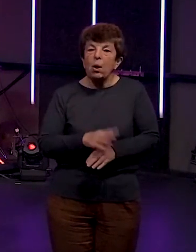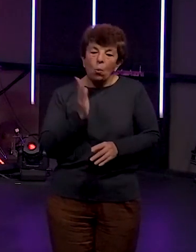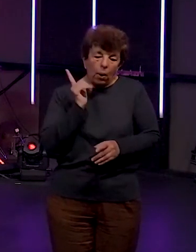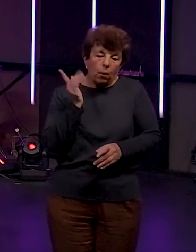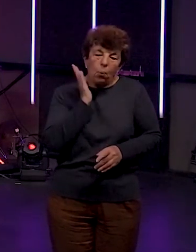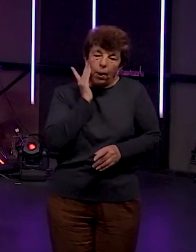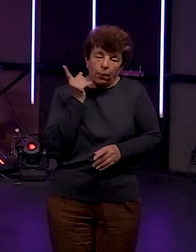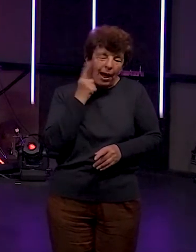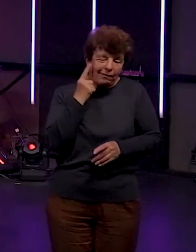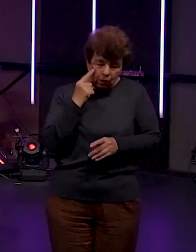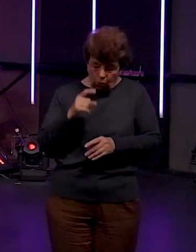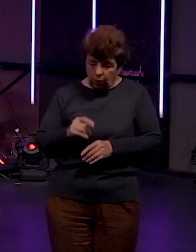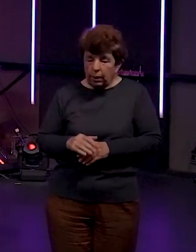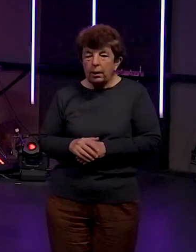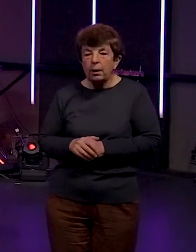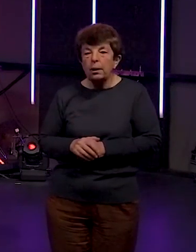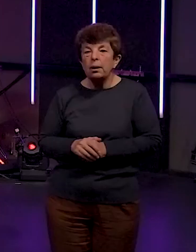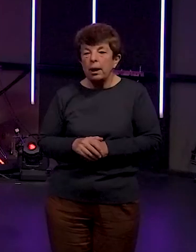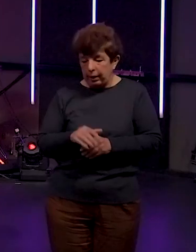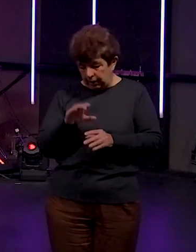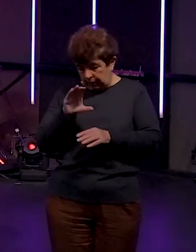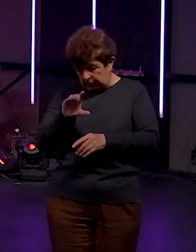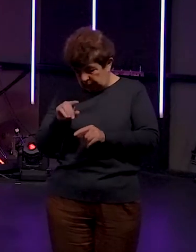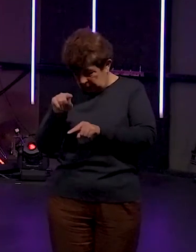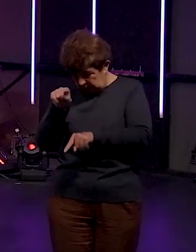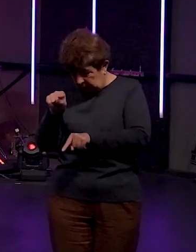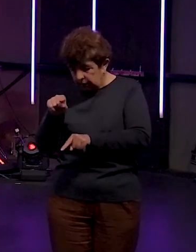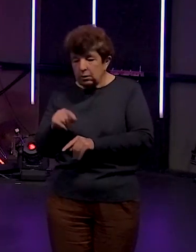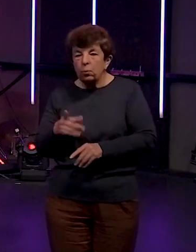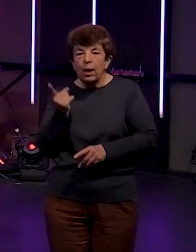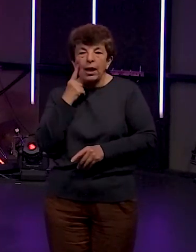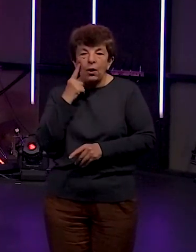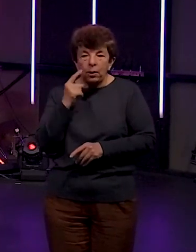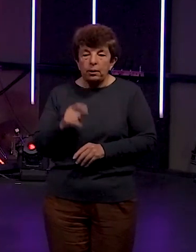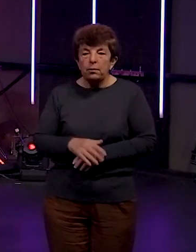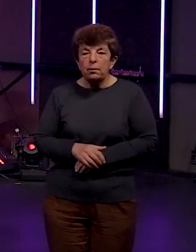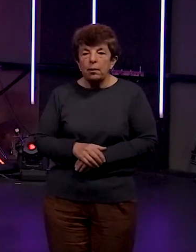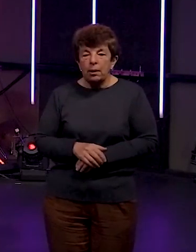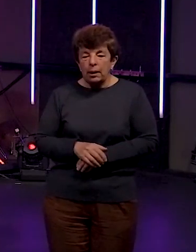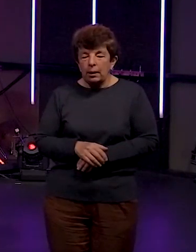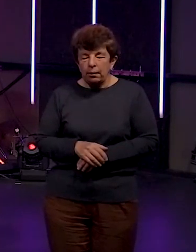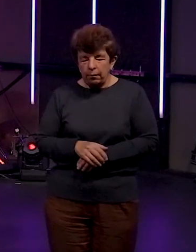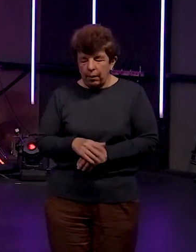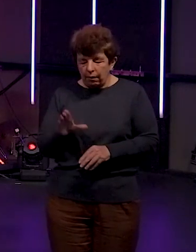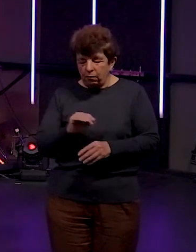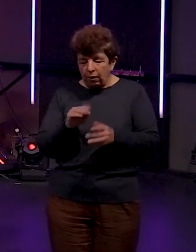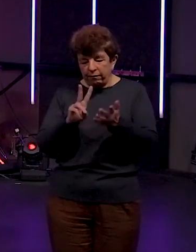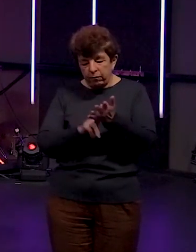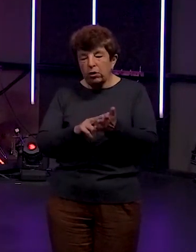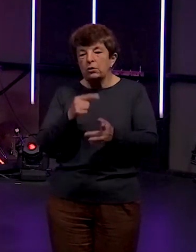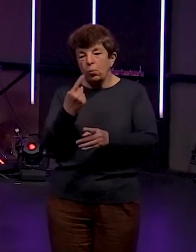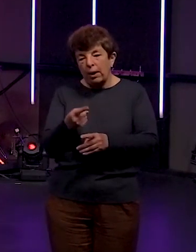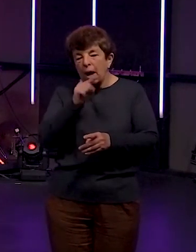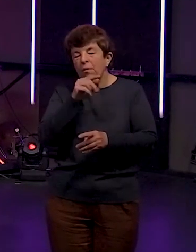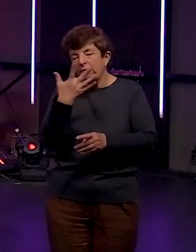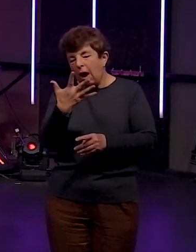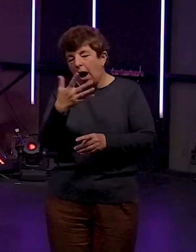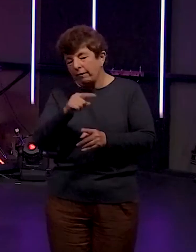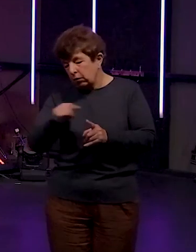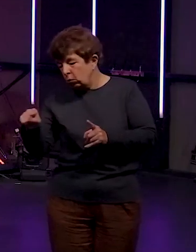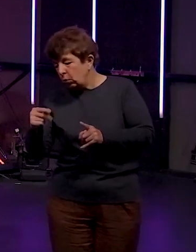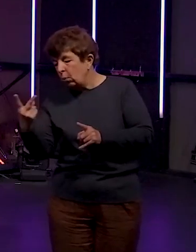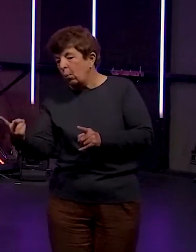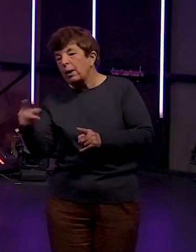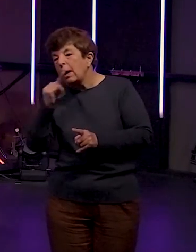the section that we are looking at today from verses 105 to 112 you'll see